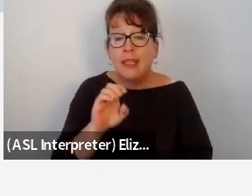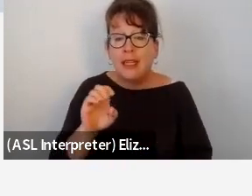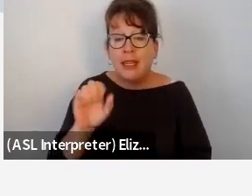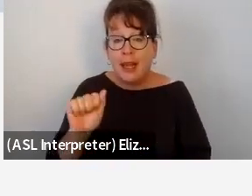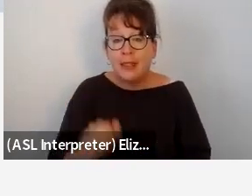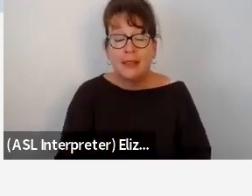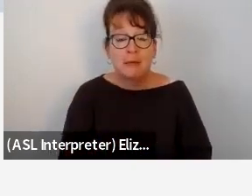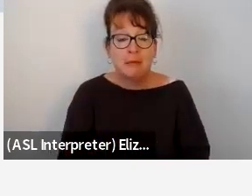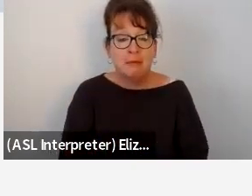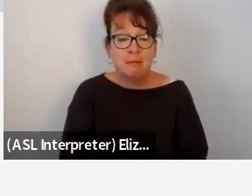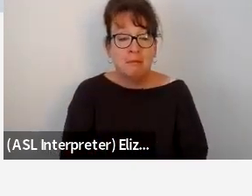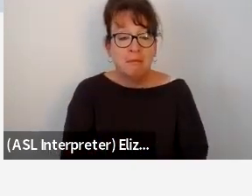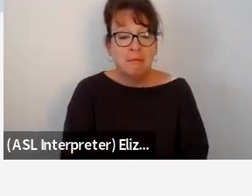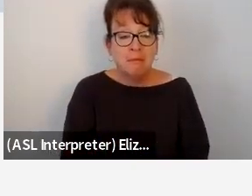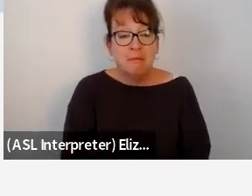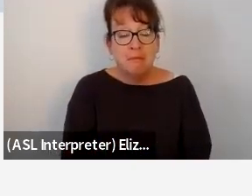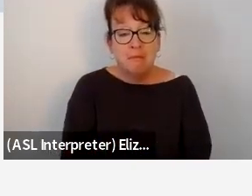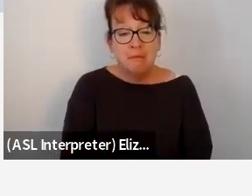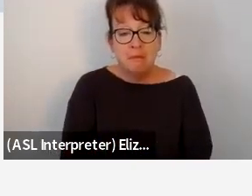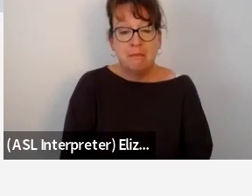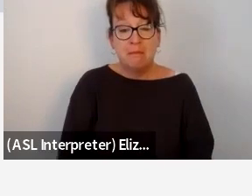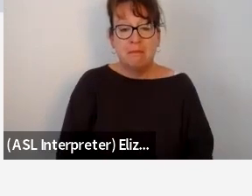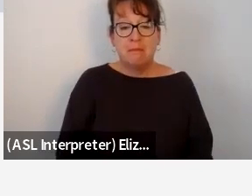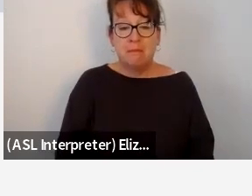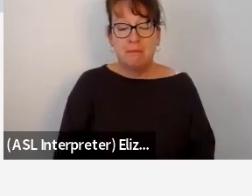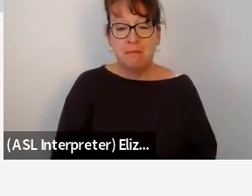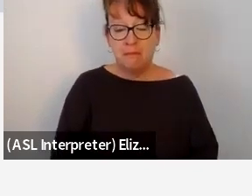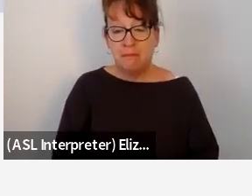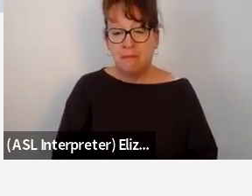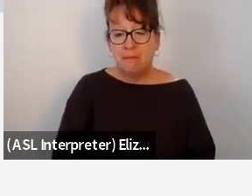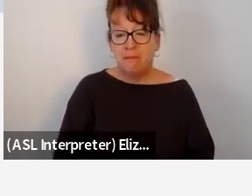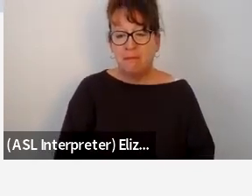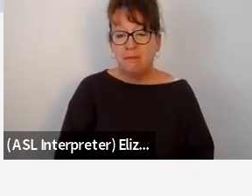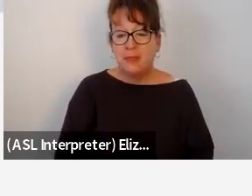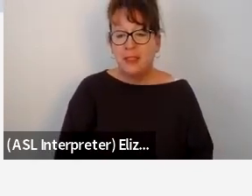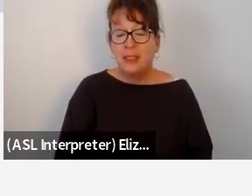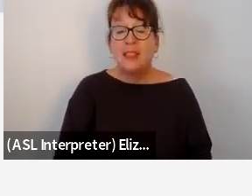late winter. We're targeting sometime around February. With that release, the NOFO would